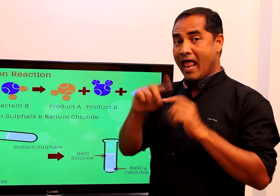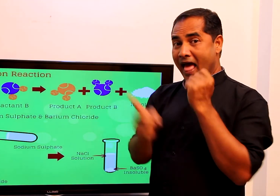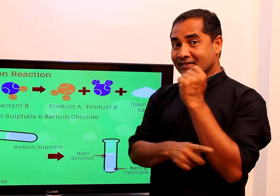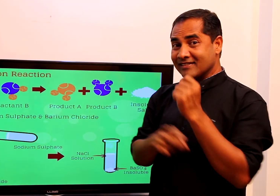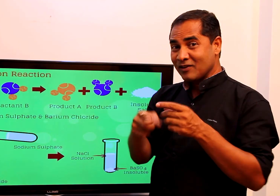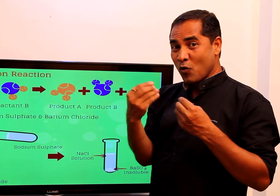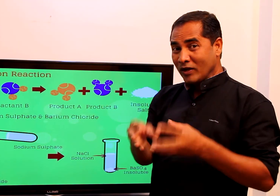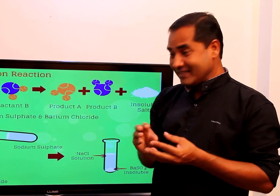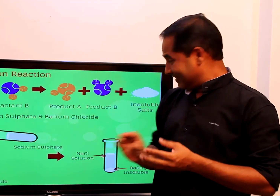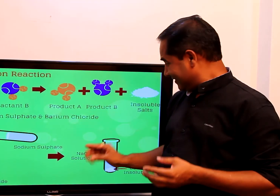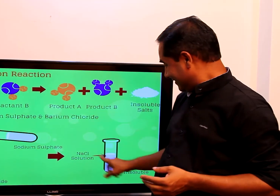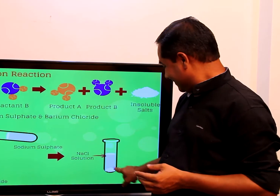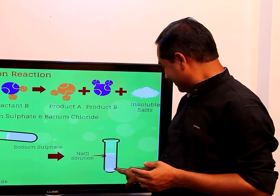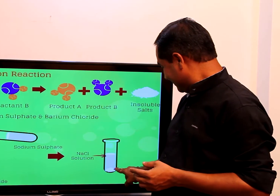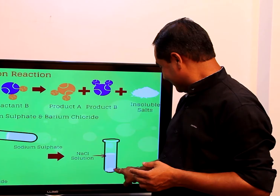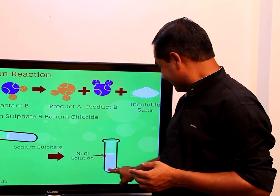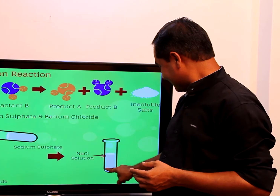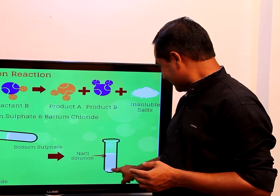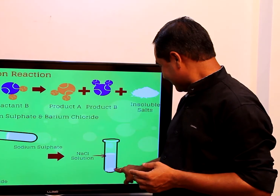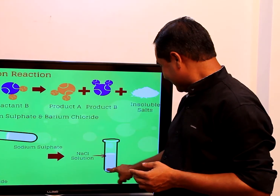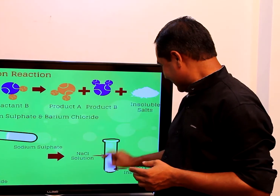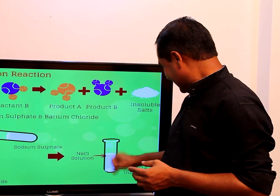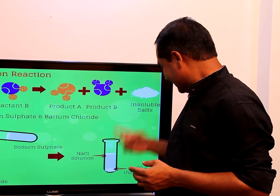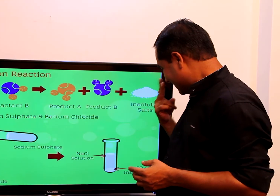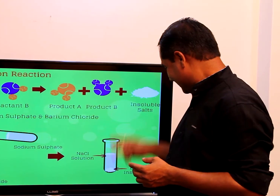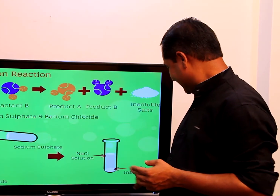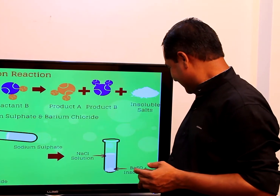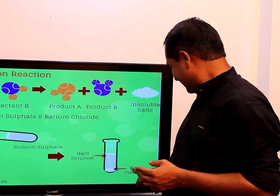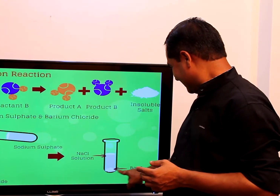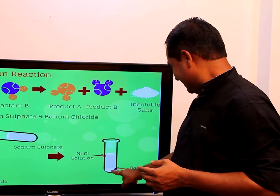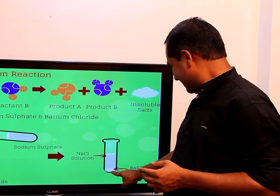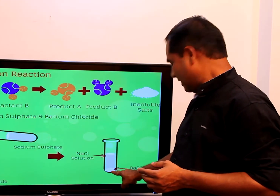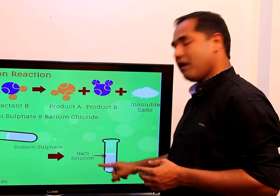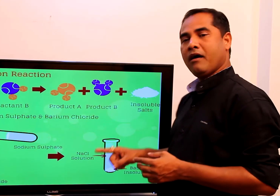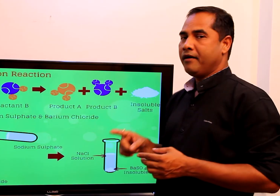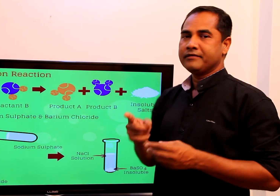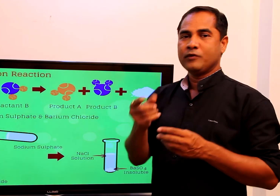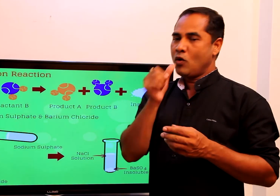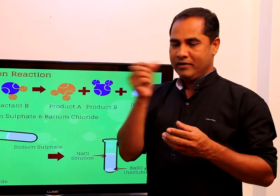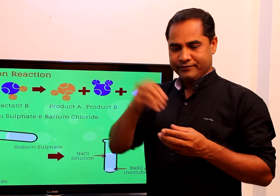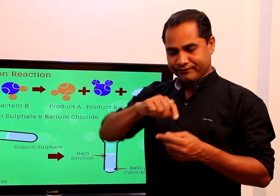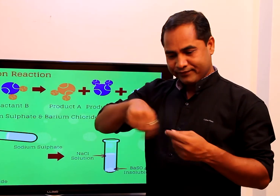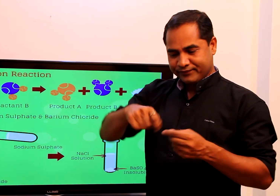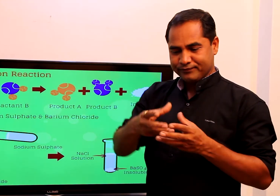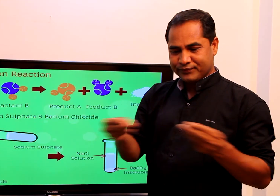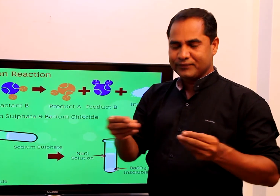but in the end what we get is a precipitate which is not soluble.